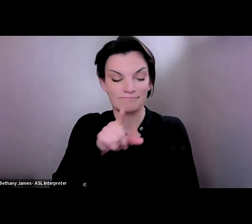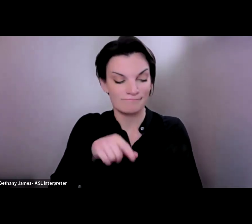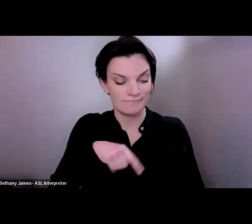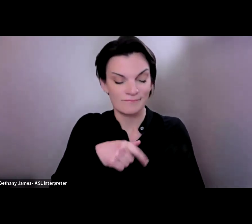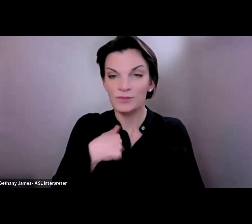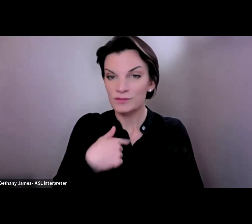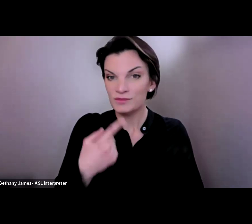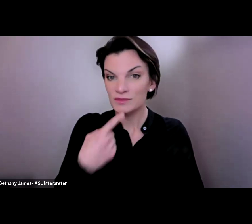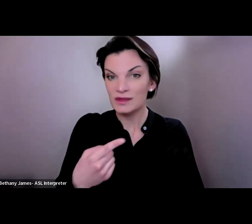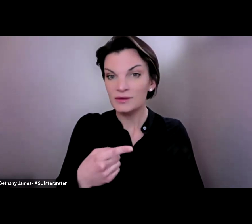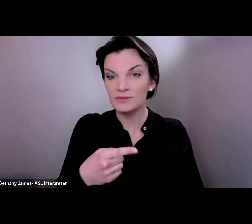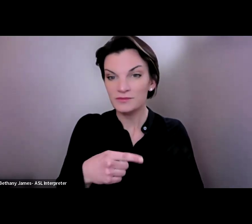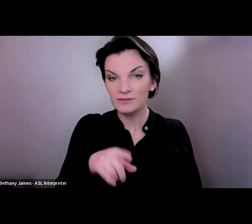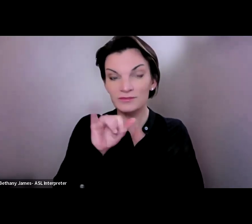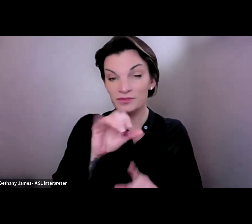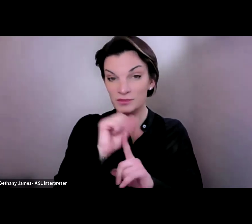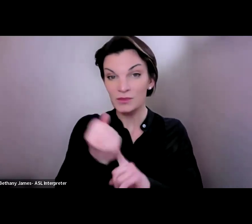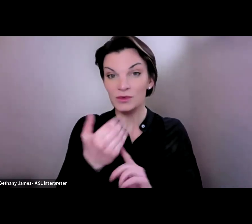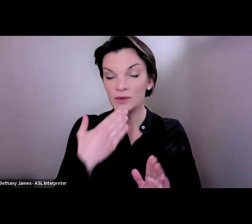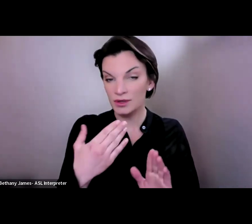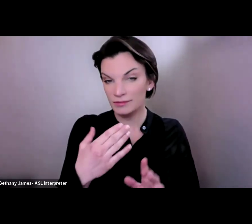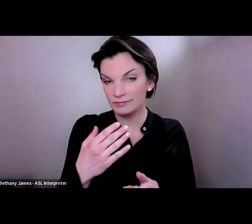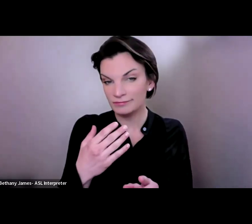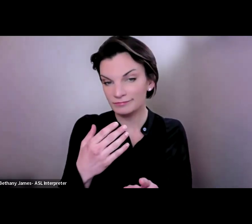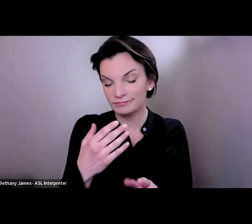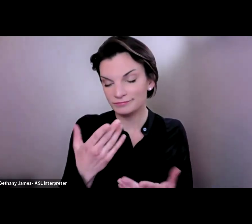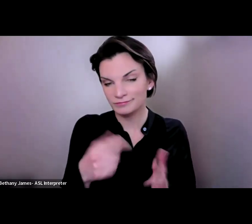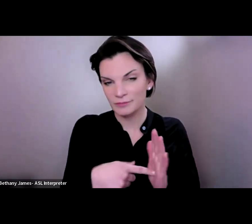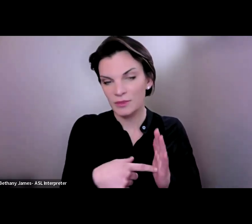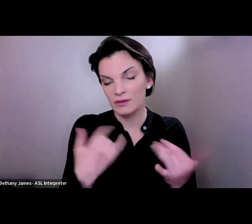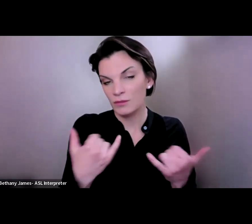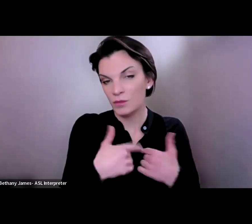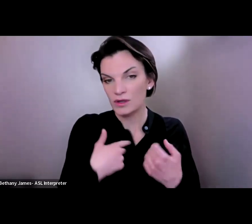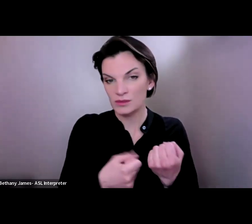contextual. I will give a good example. We are currently supporting a veteran in our community